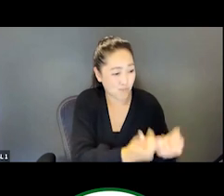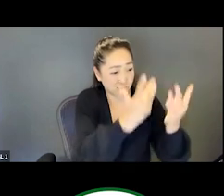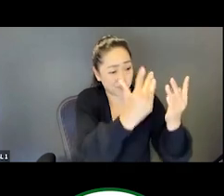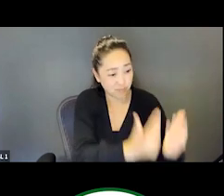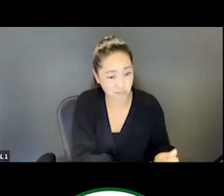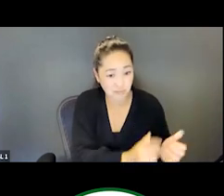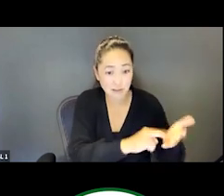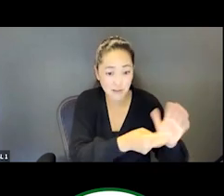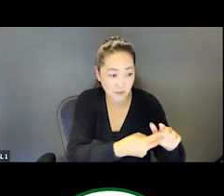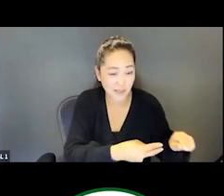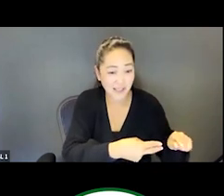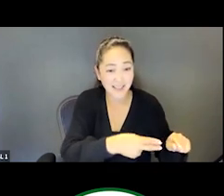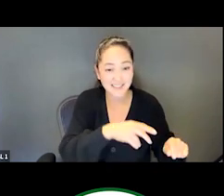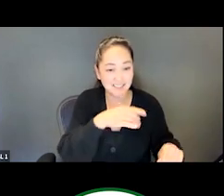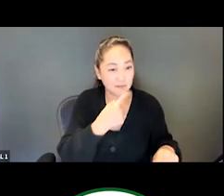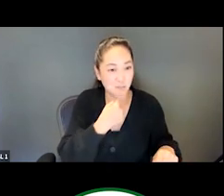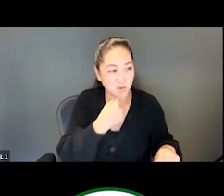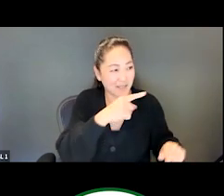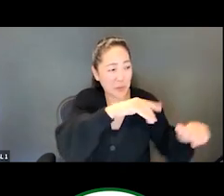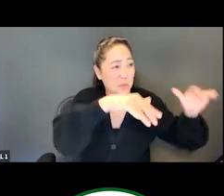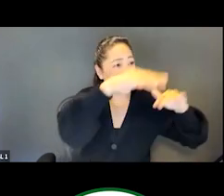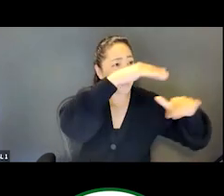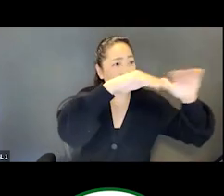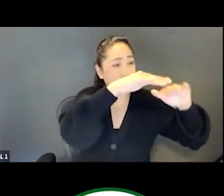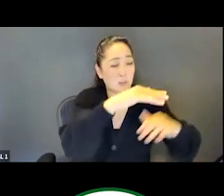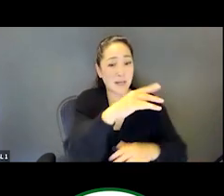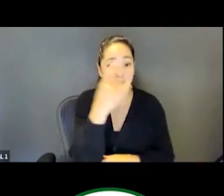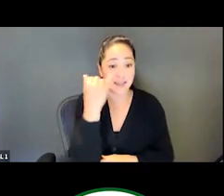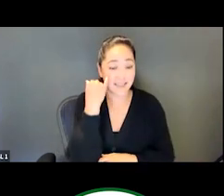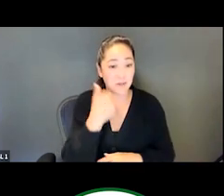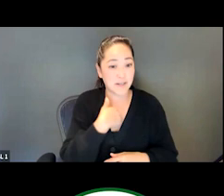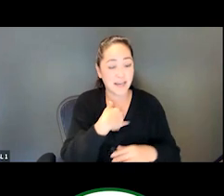in the waters and we don't even know what that's going to look like for some time.